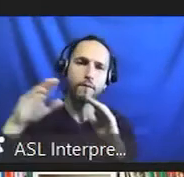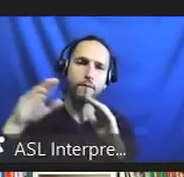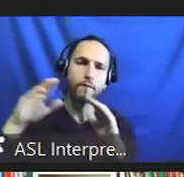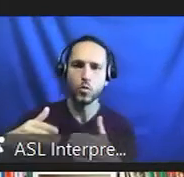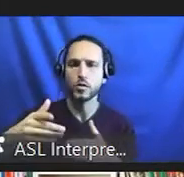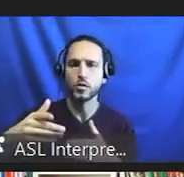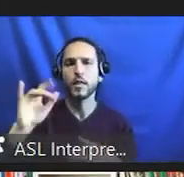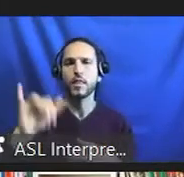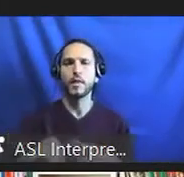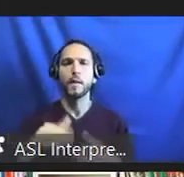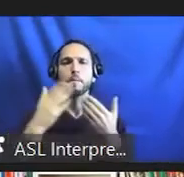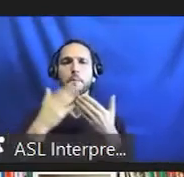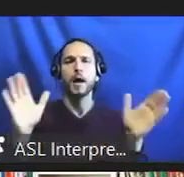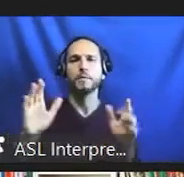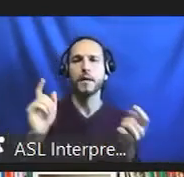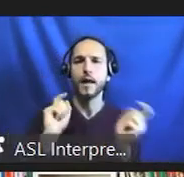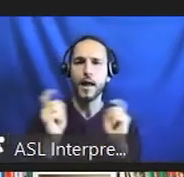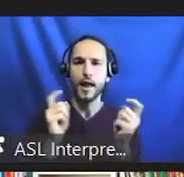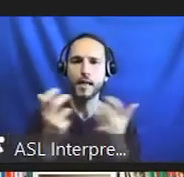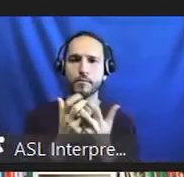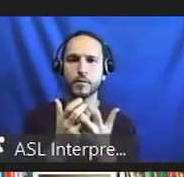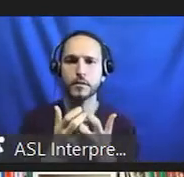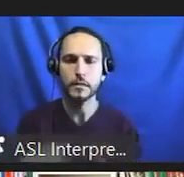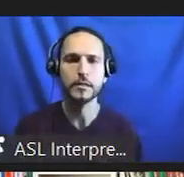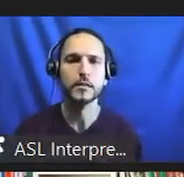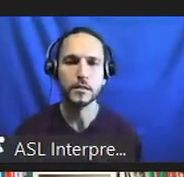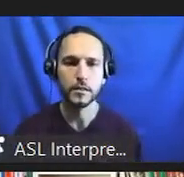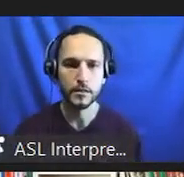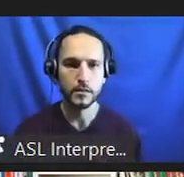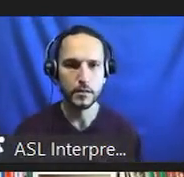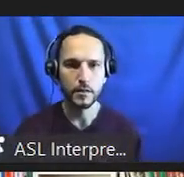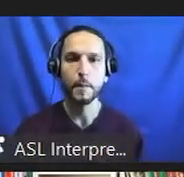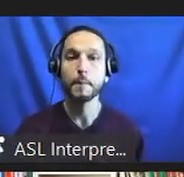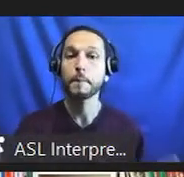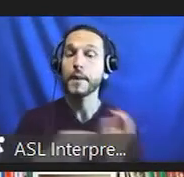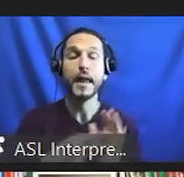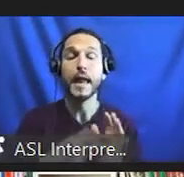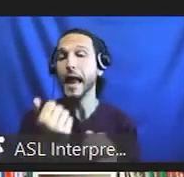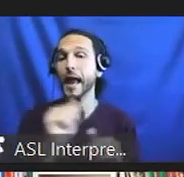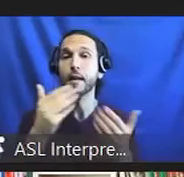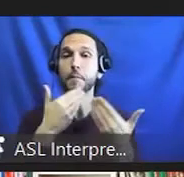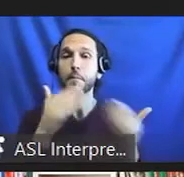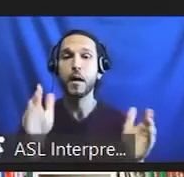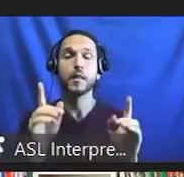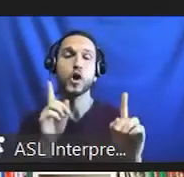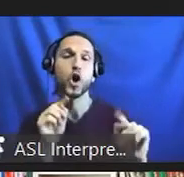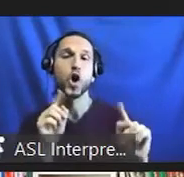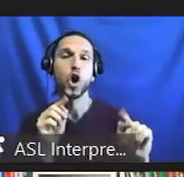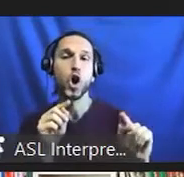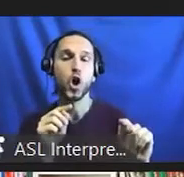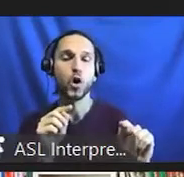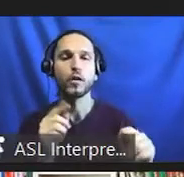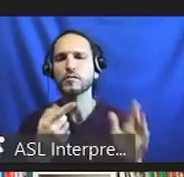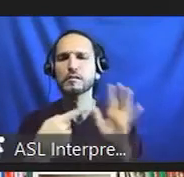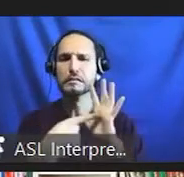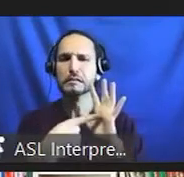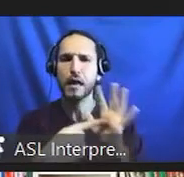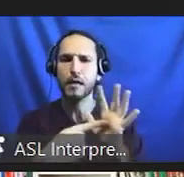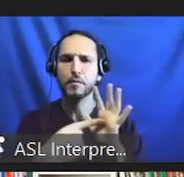A public accommodation is any place where the public goes. So for example, the second paragraph on your screen right